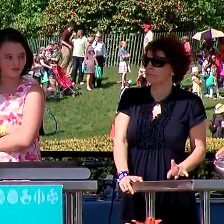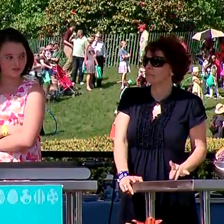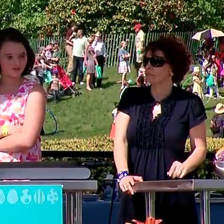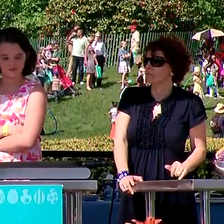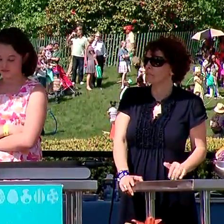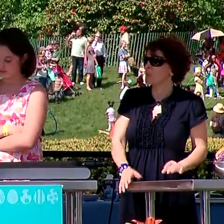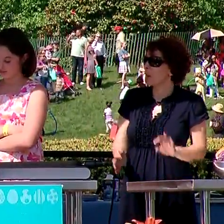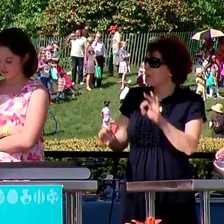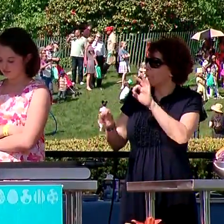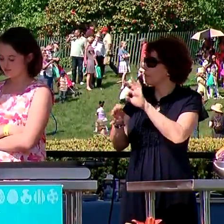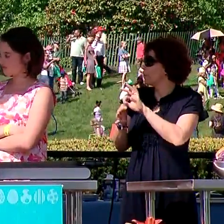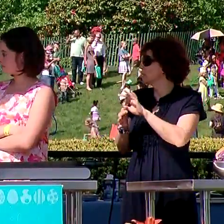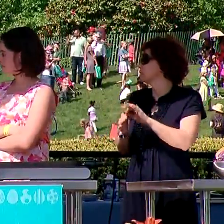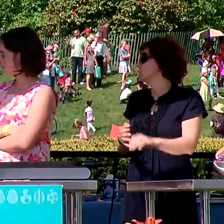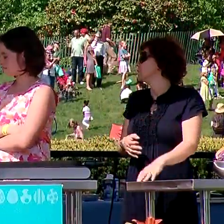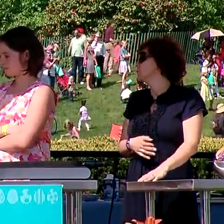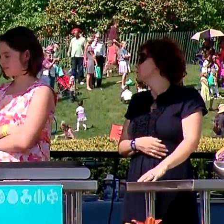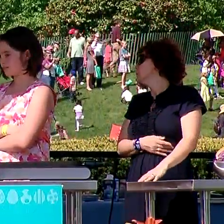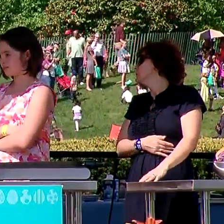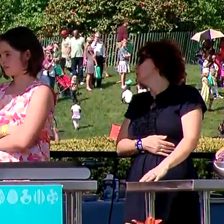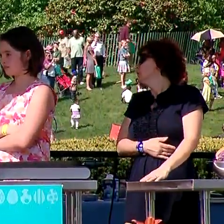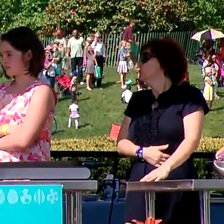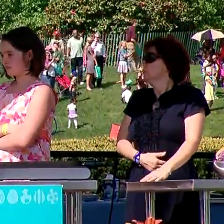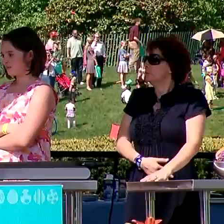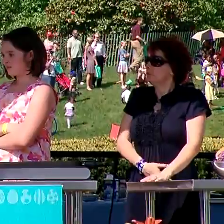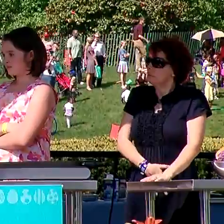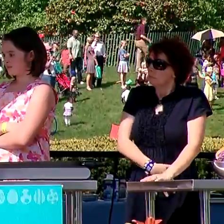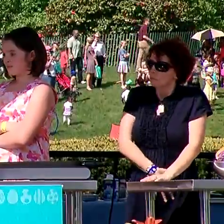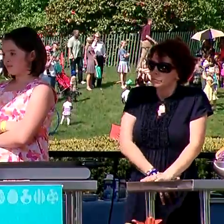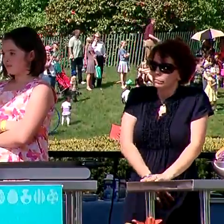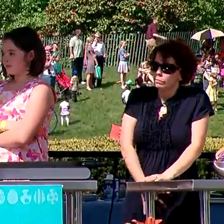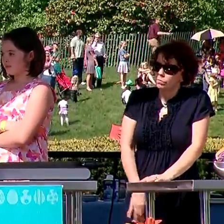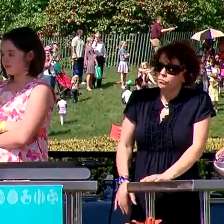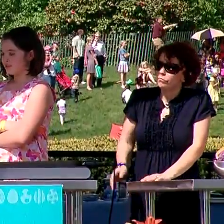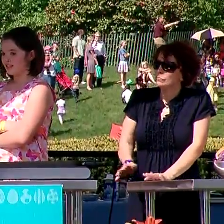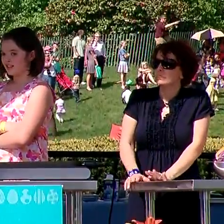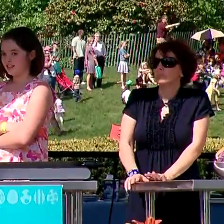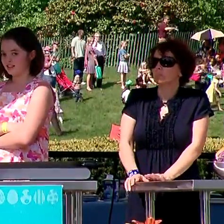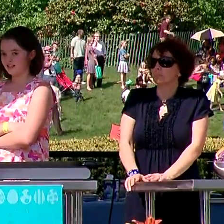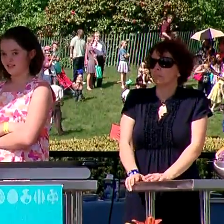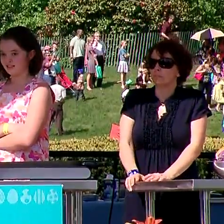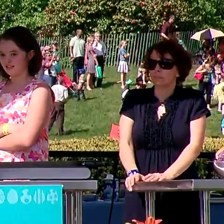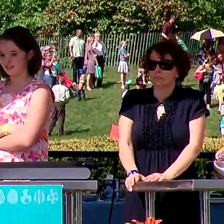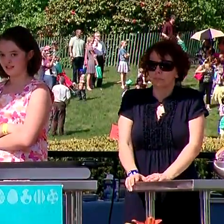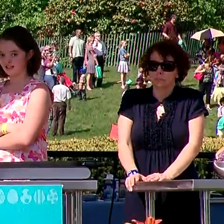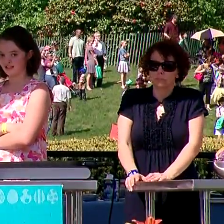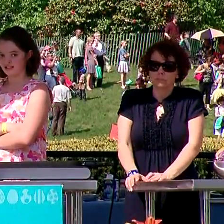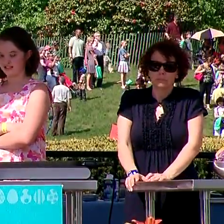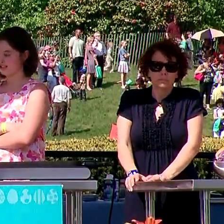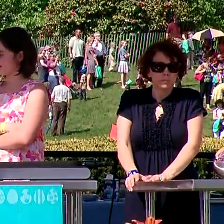Carla Hall: Perfect. All right.